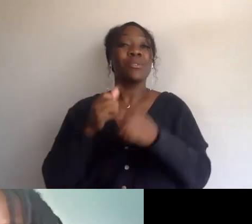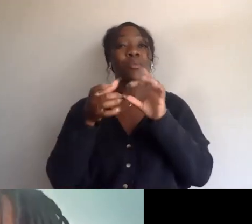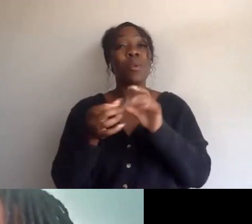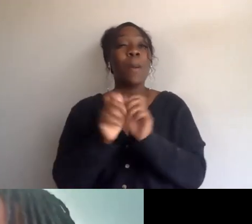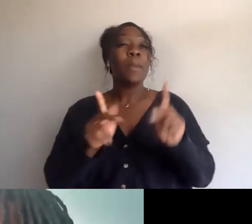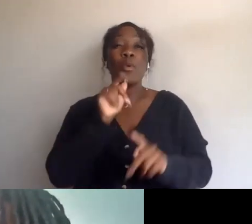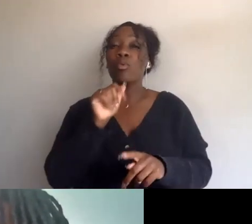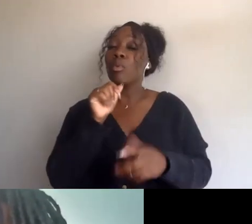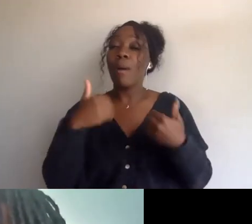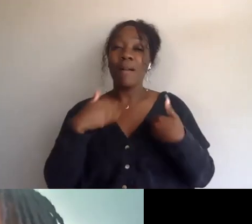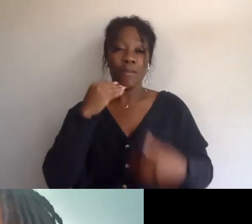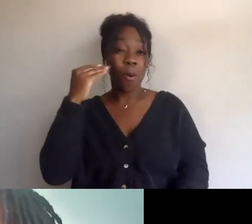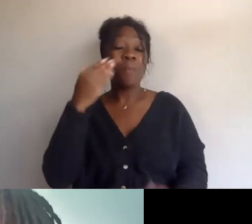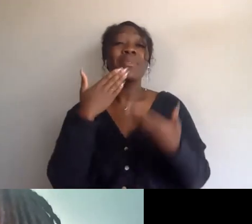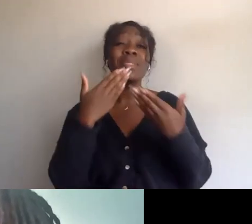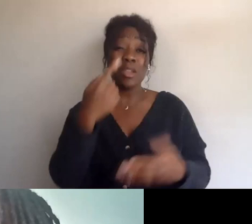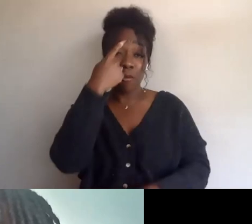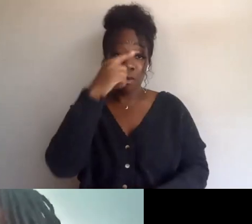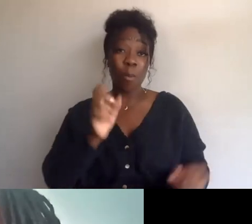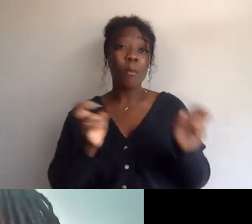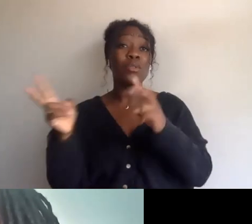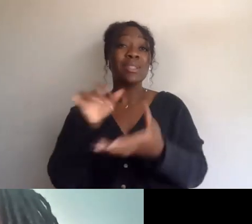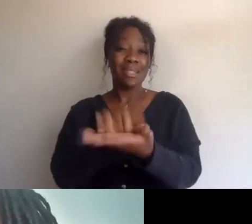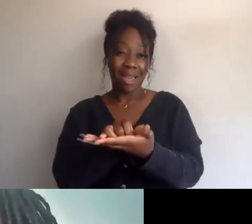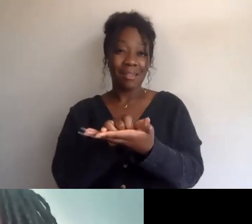for posting that Yolanda that's their website, cangress.org,